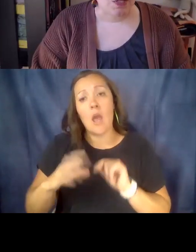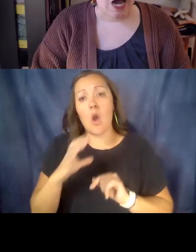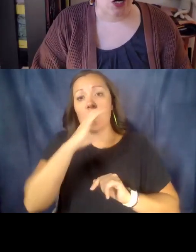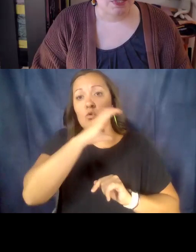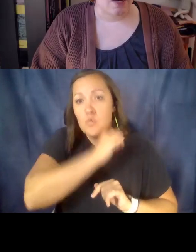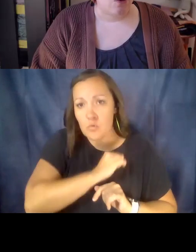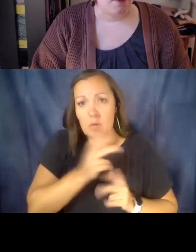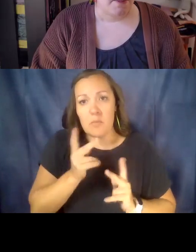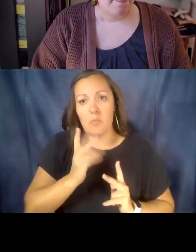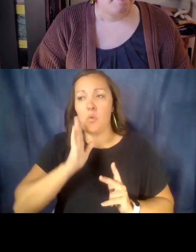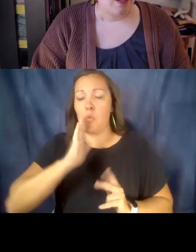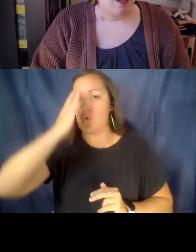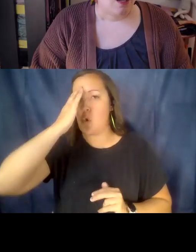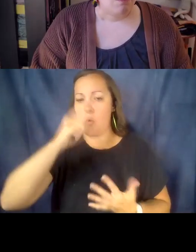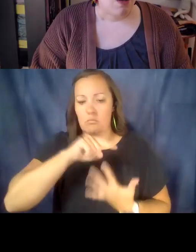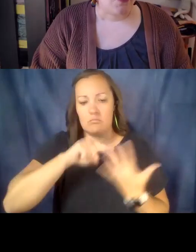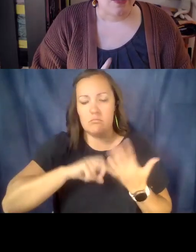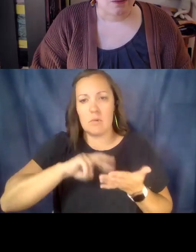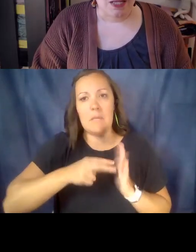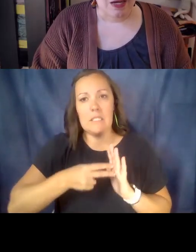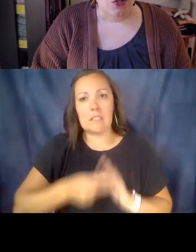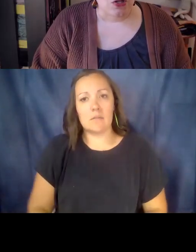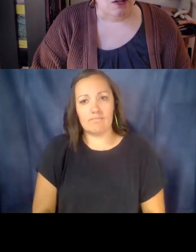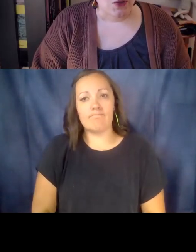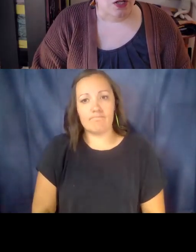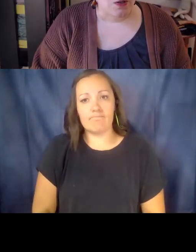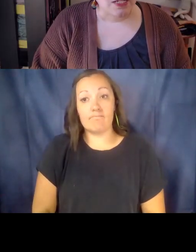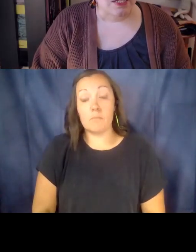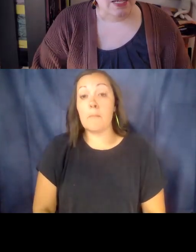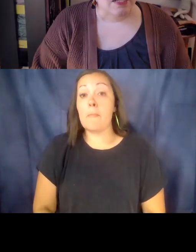those acronyms stand for. Another thing that plain language also includes his things like